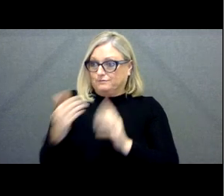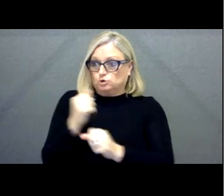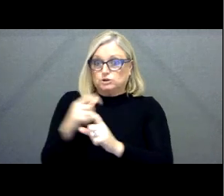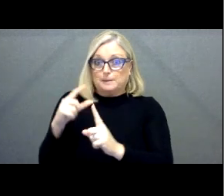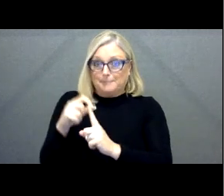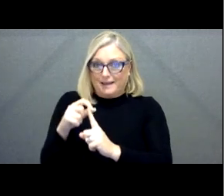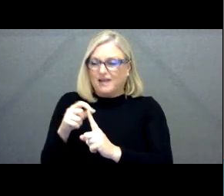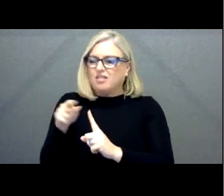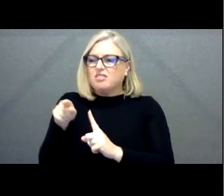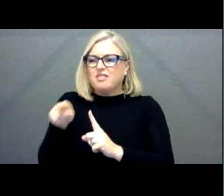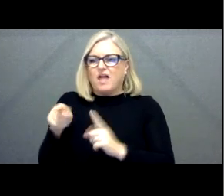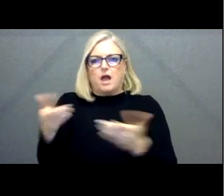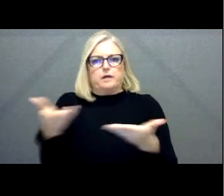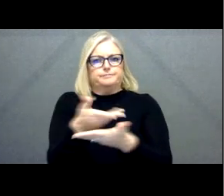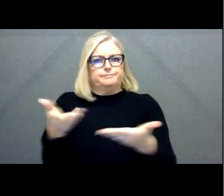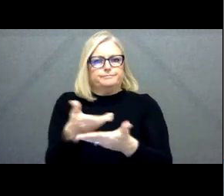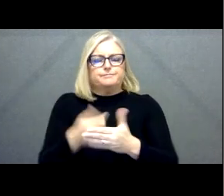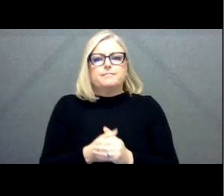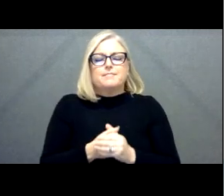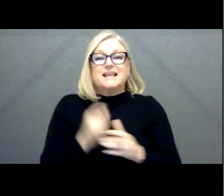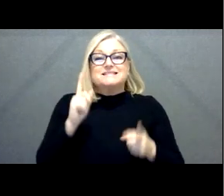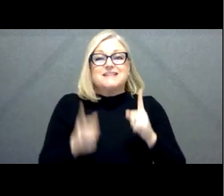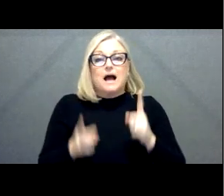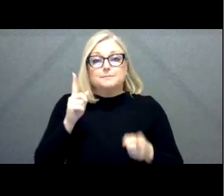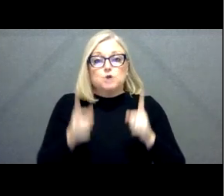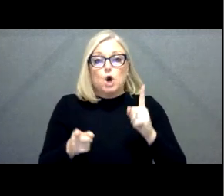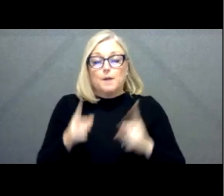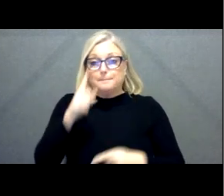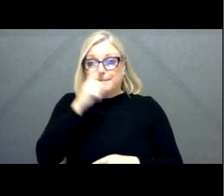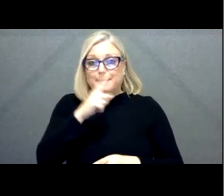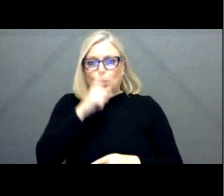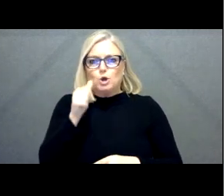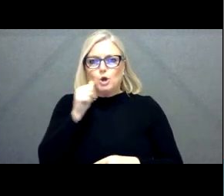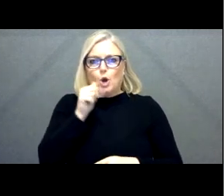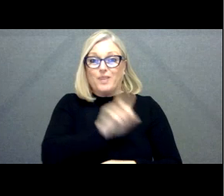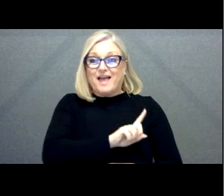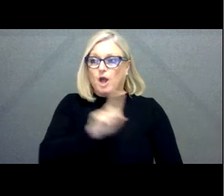sometimes we know people um when they're put on the spot with GPS they're not necessarily able to